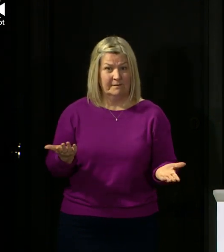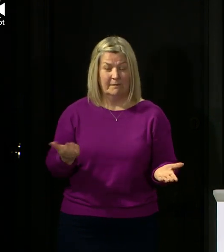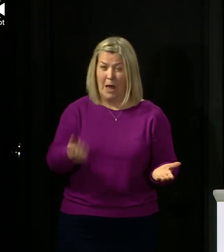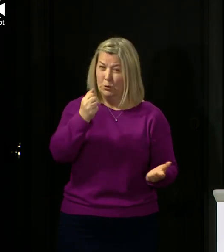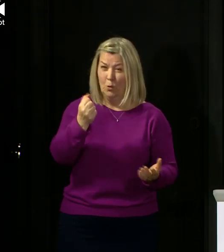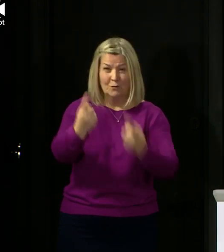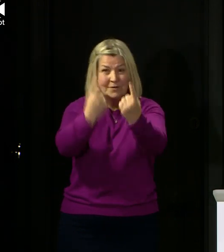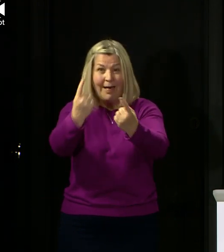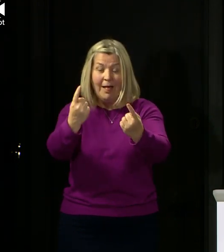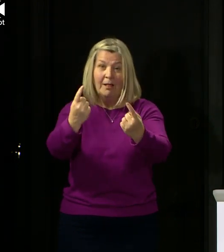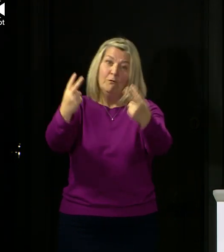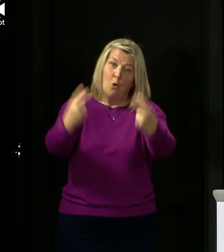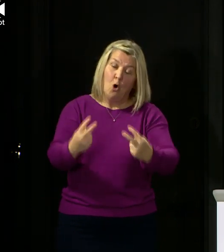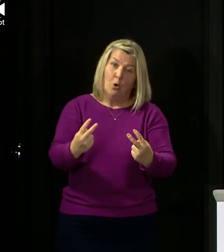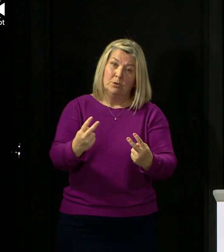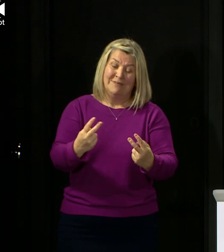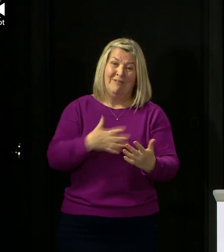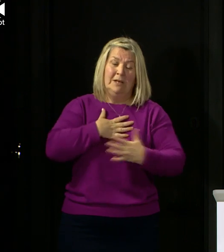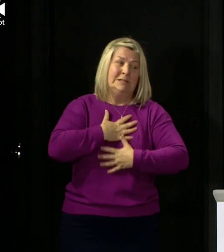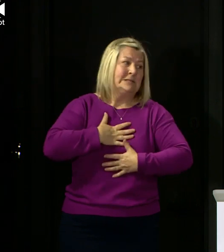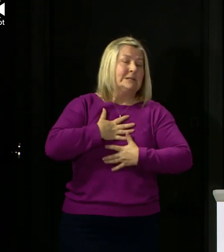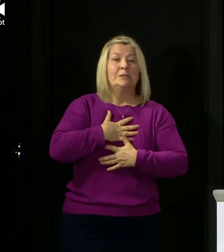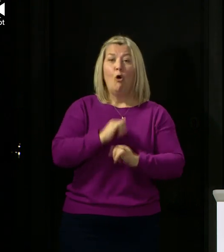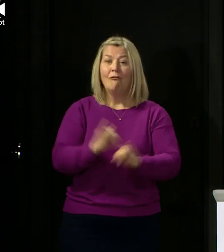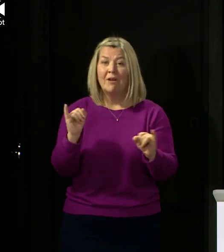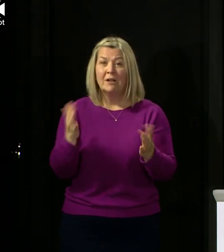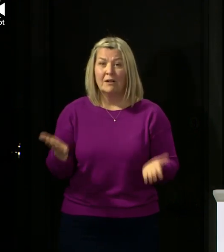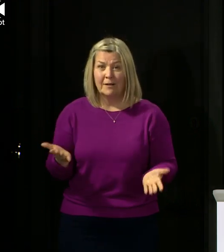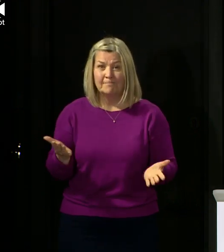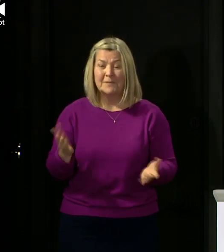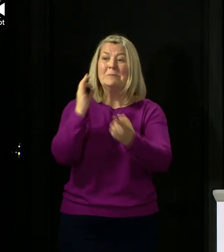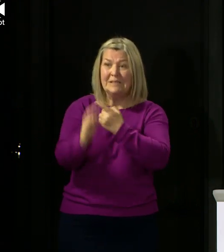is particularly horrible for those who have lost loved ones, so I don't want to play Russian